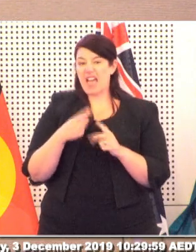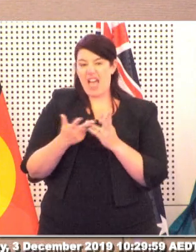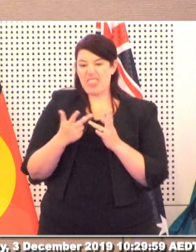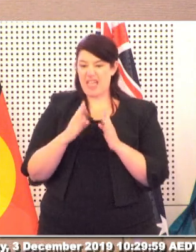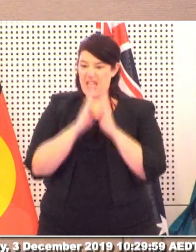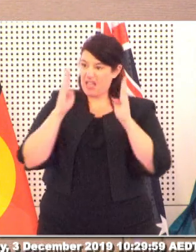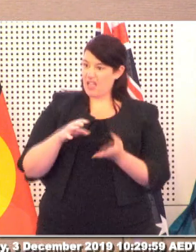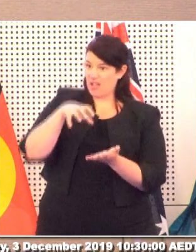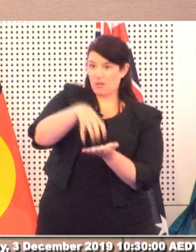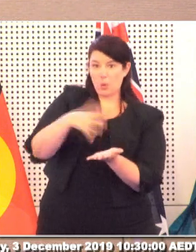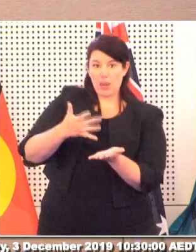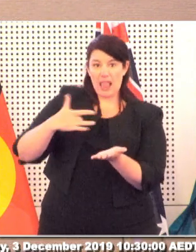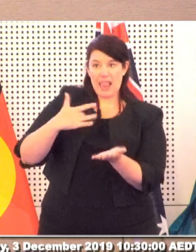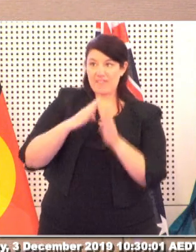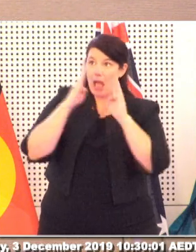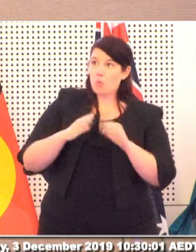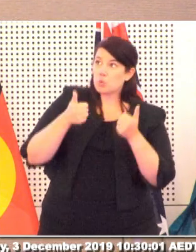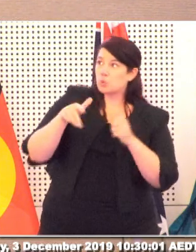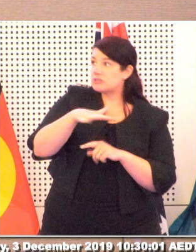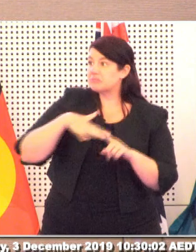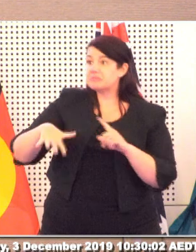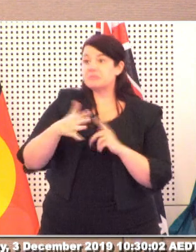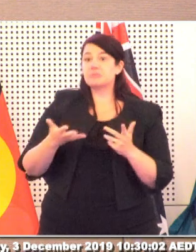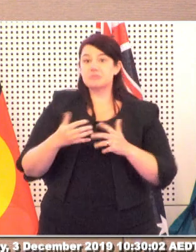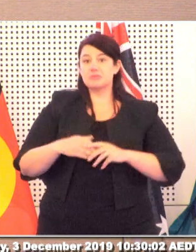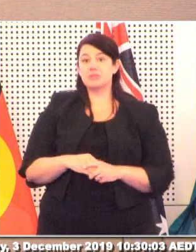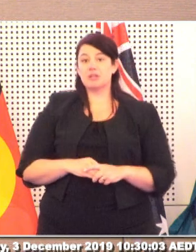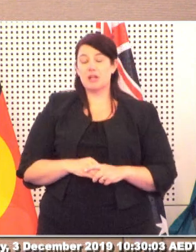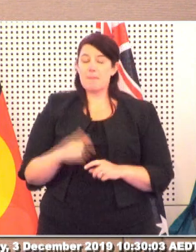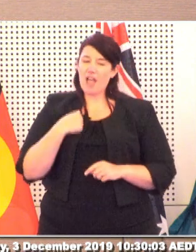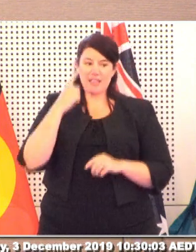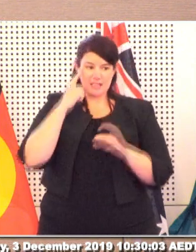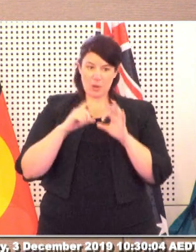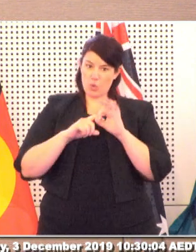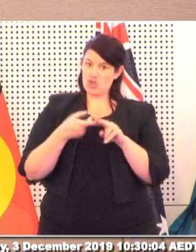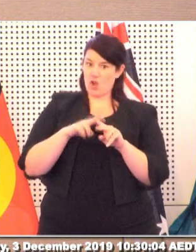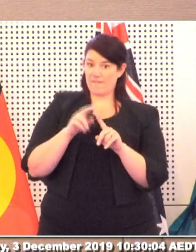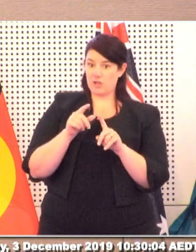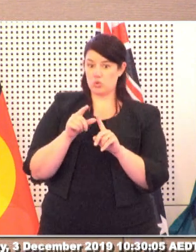As I just mentioned earlier, I think the question of choice had been a real significant issue.